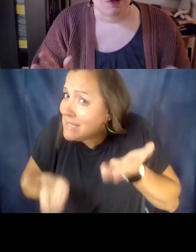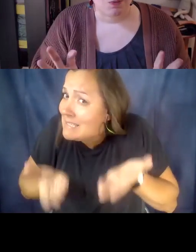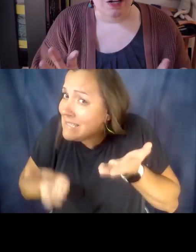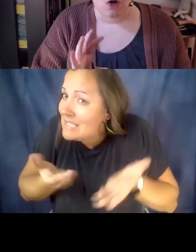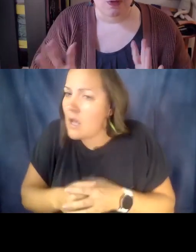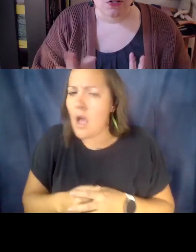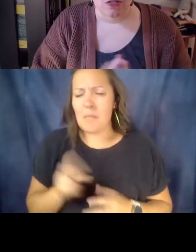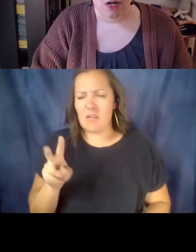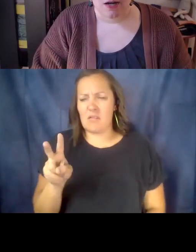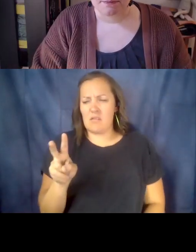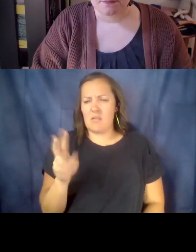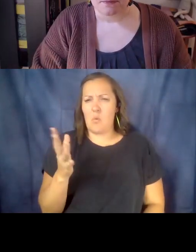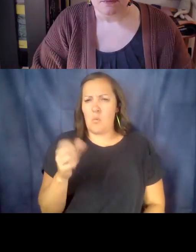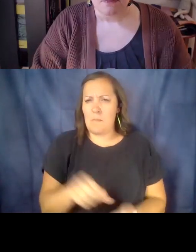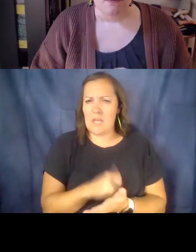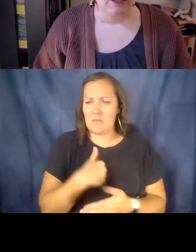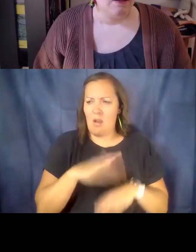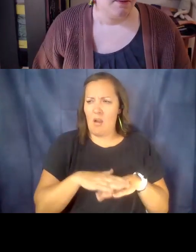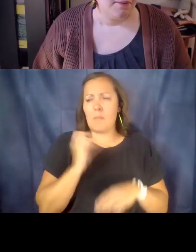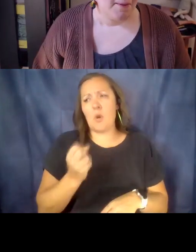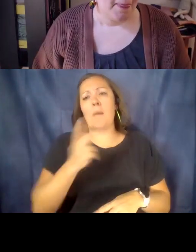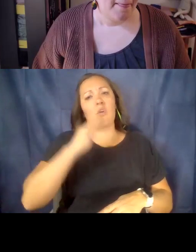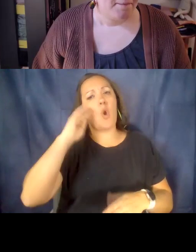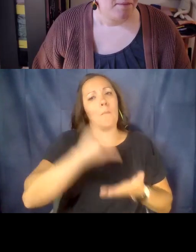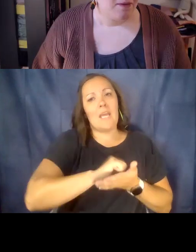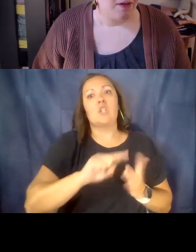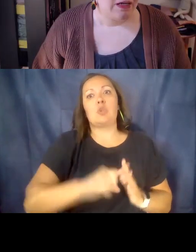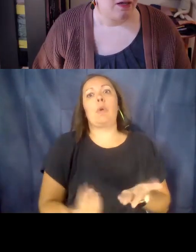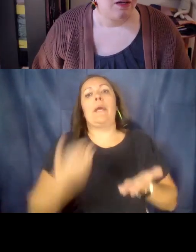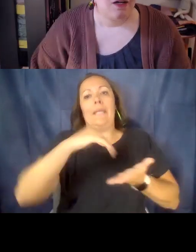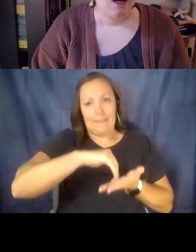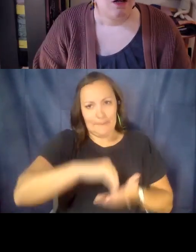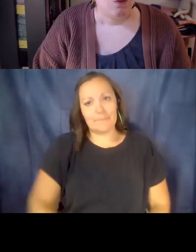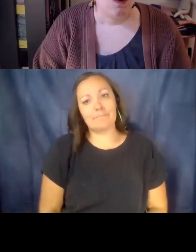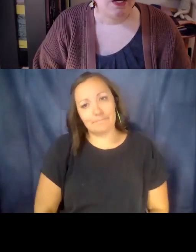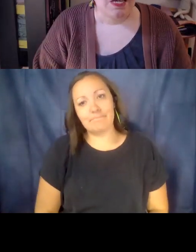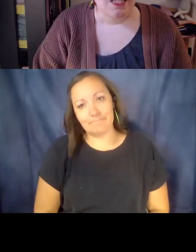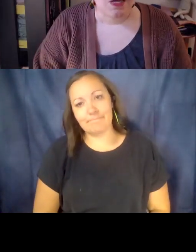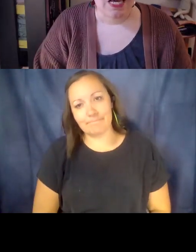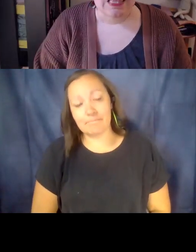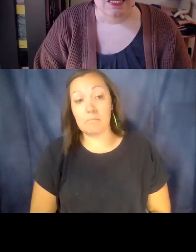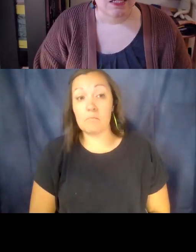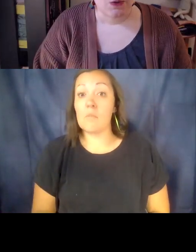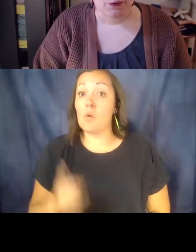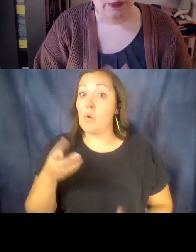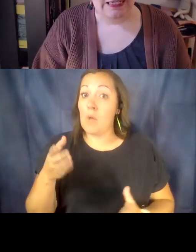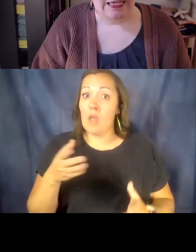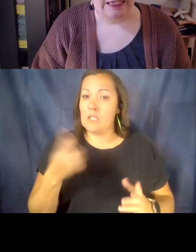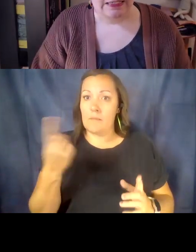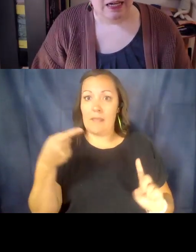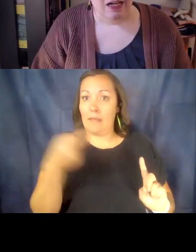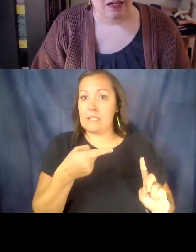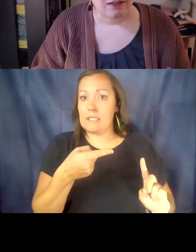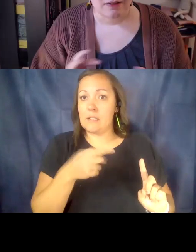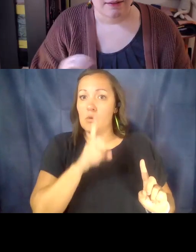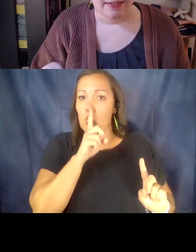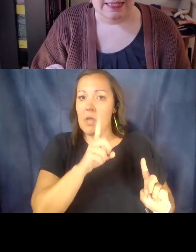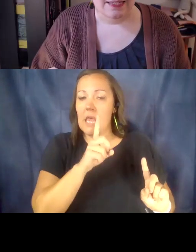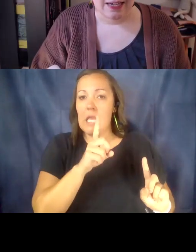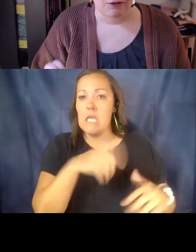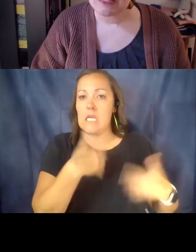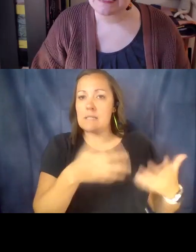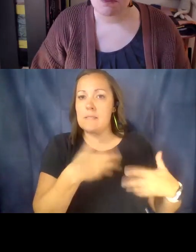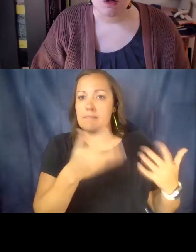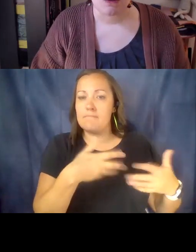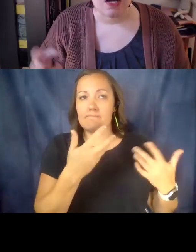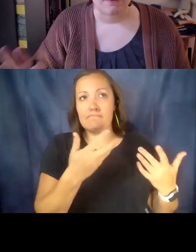I will go back to the home page and again. One way to make something like this really simple,